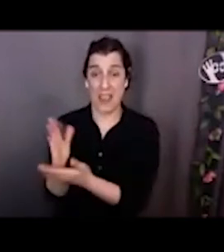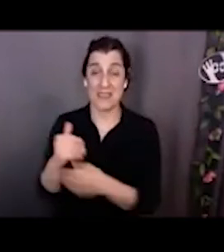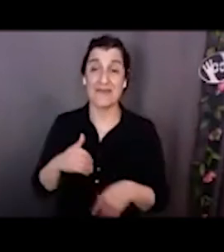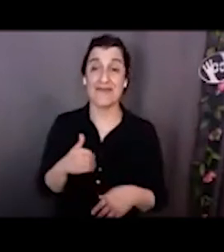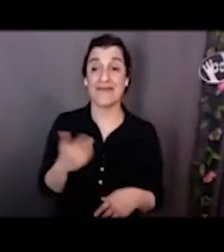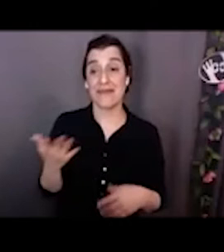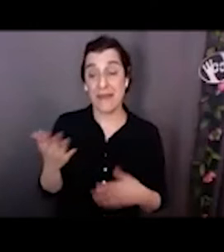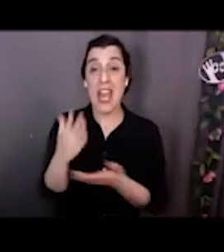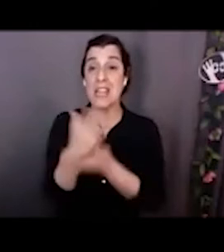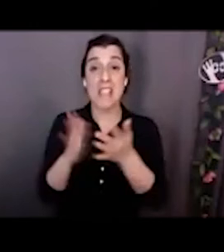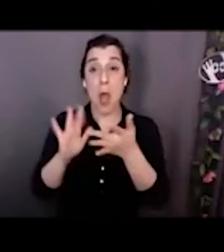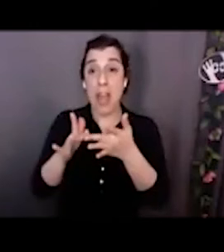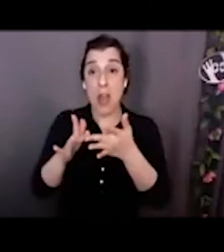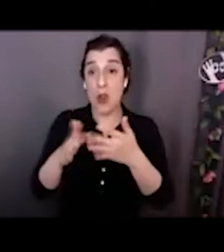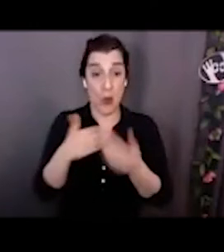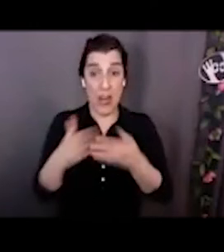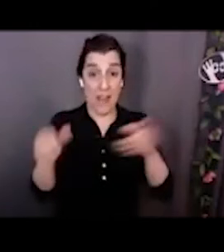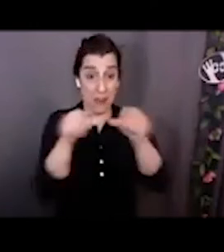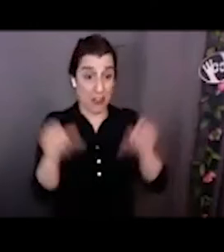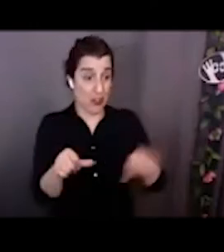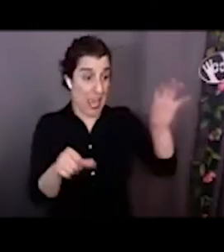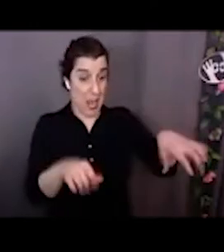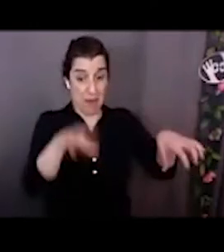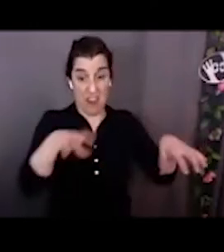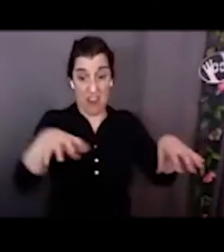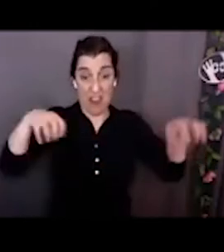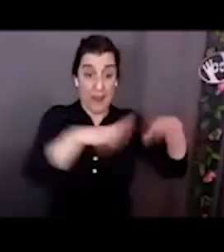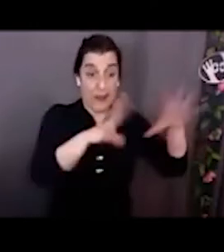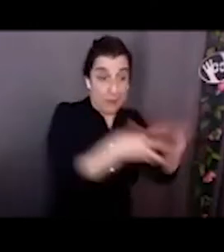whatever shape they are should not exist in the same place in the first place.